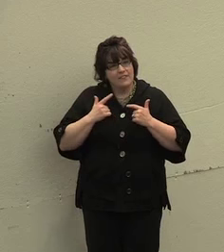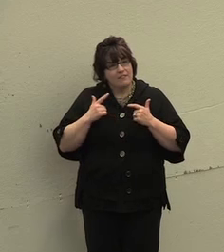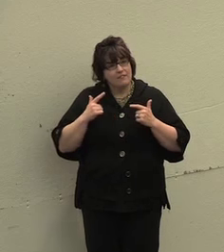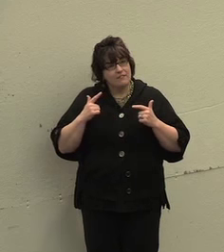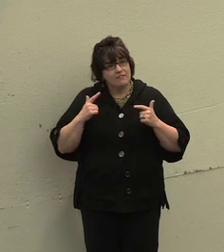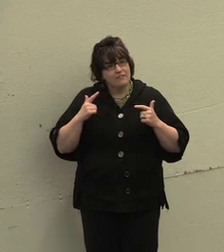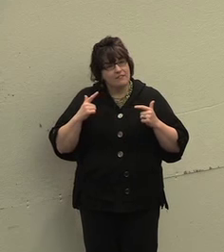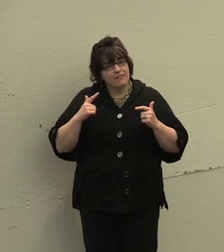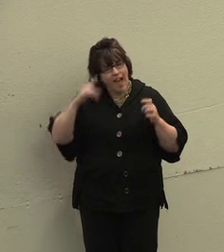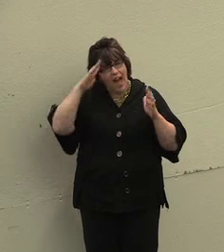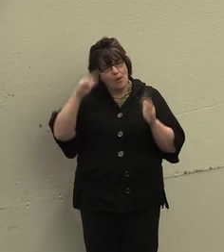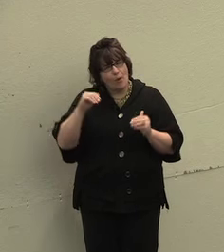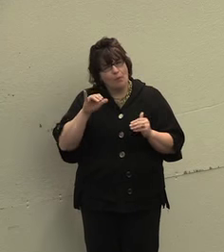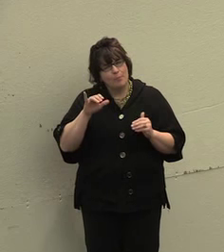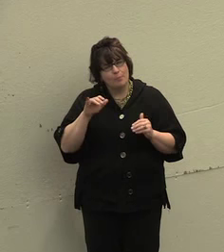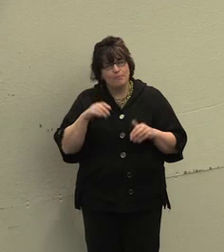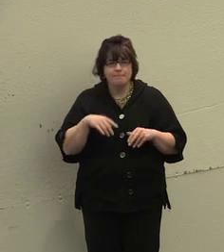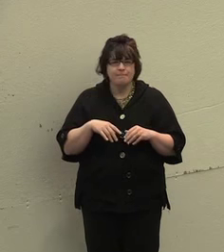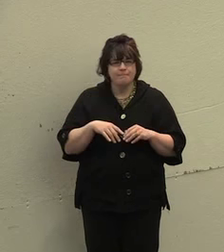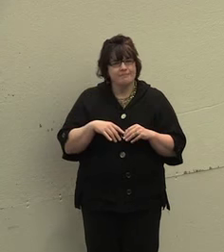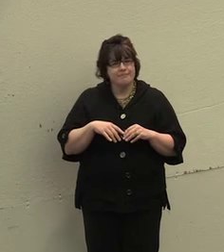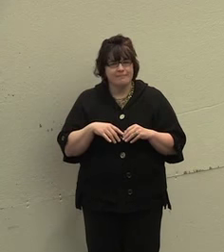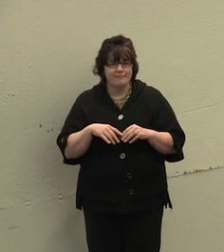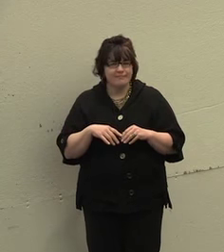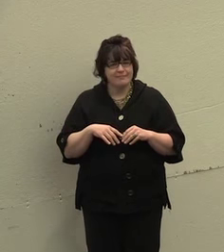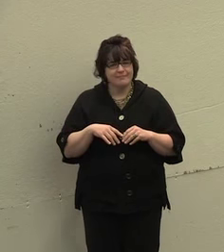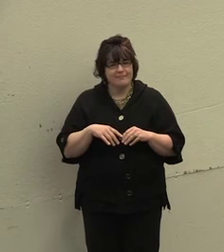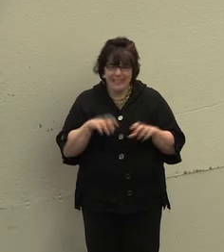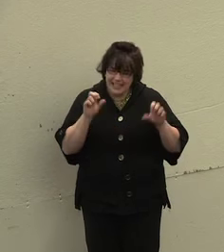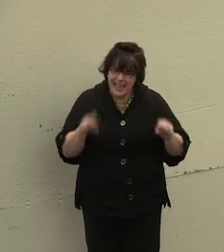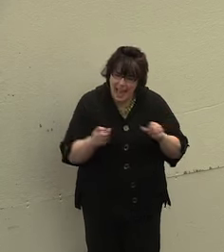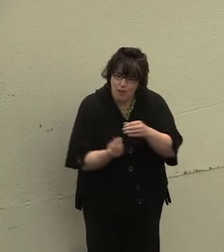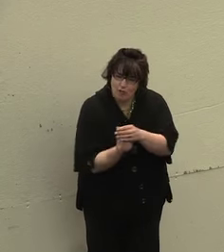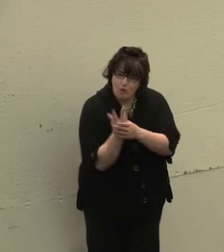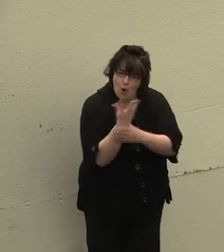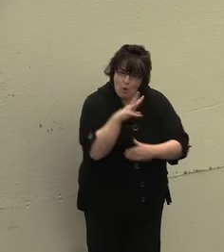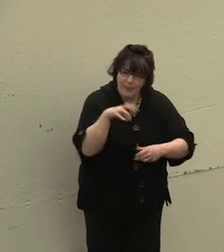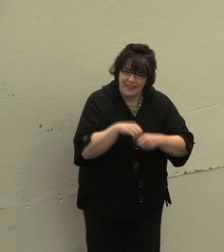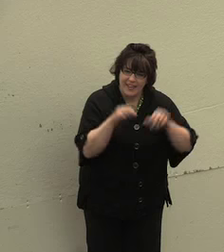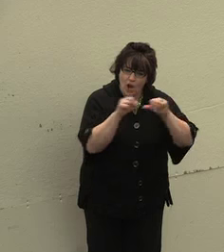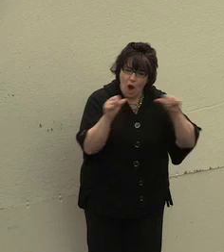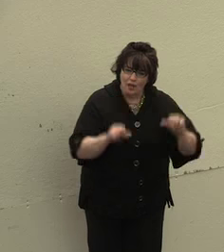if we can grow it properly, then--